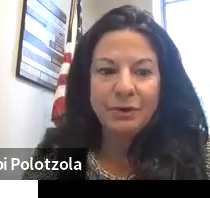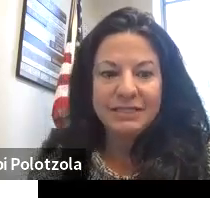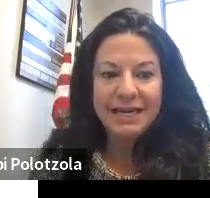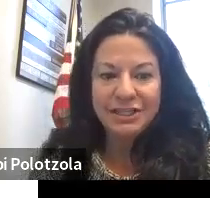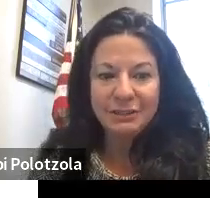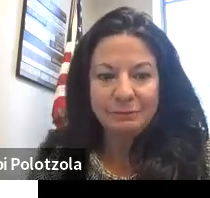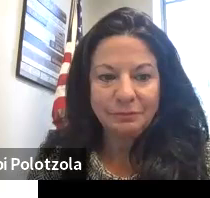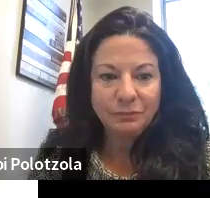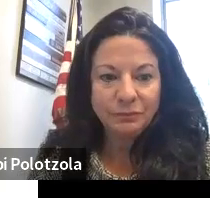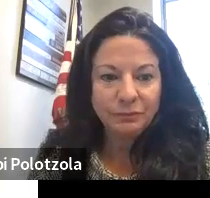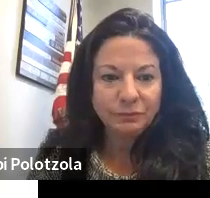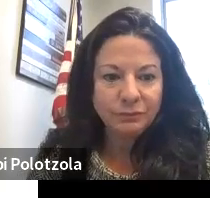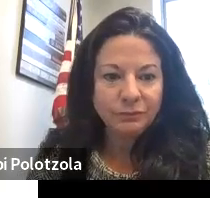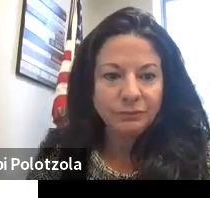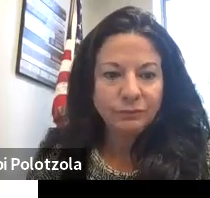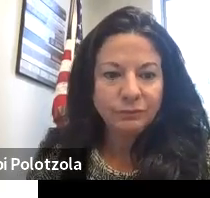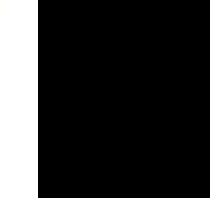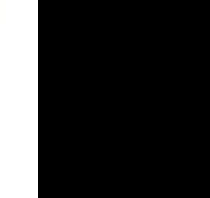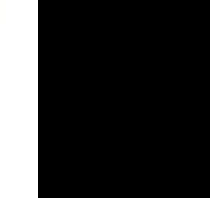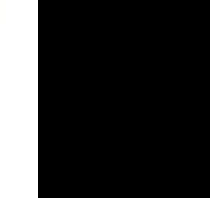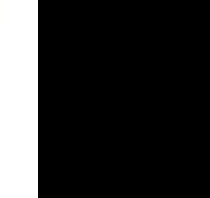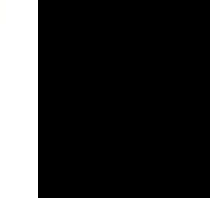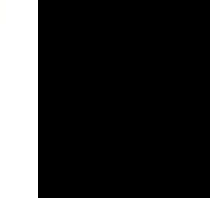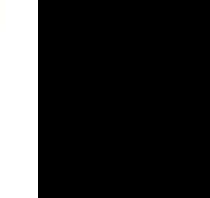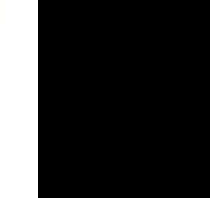disability affairs, and just thank all of you for joining in for this informative session. Thank you. Bambi. And thank each of you for sharing your lunch with us.